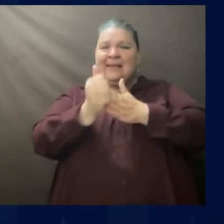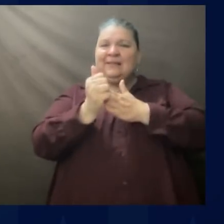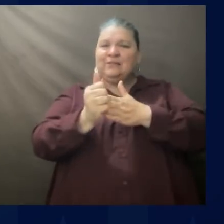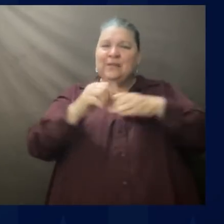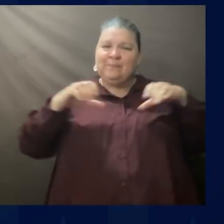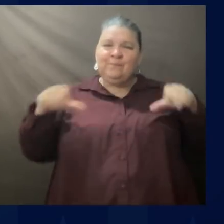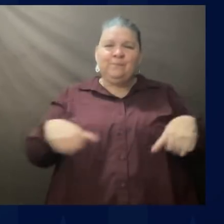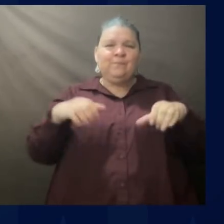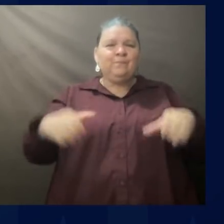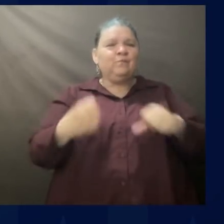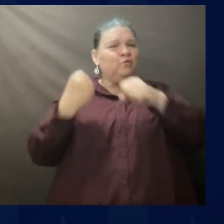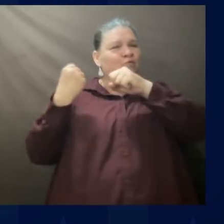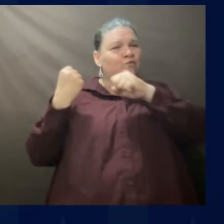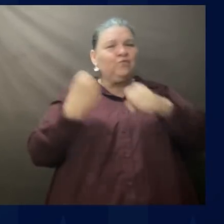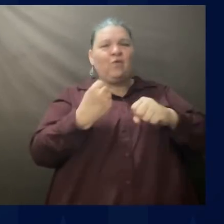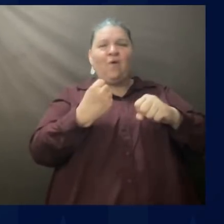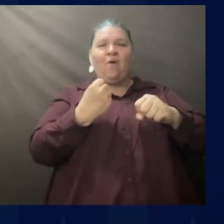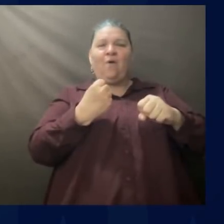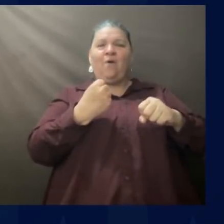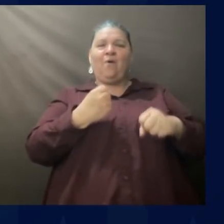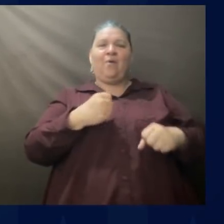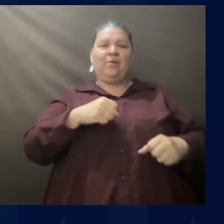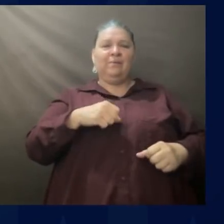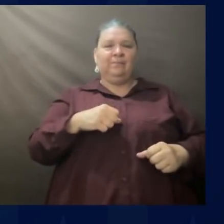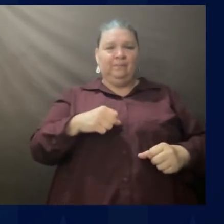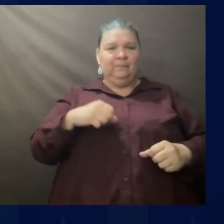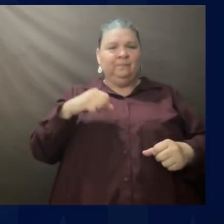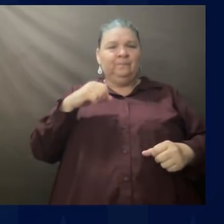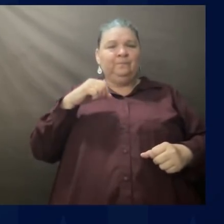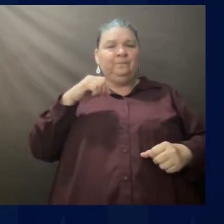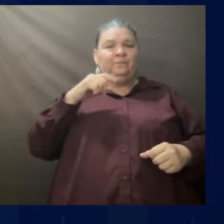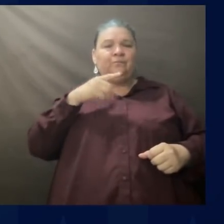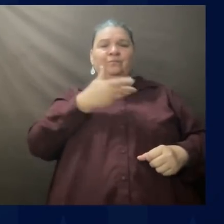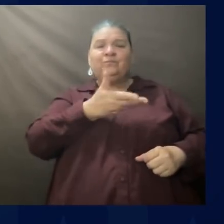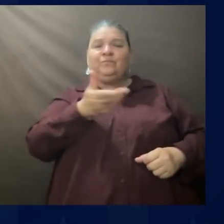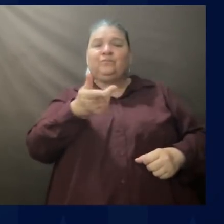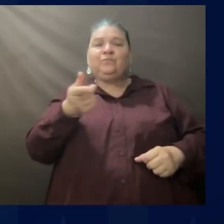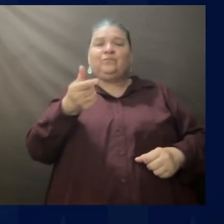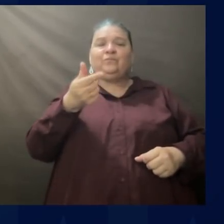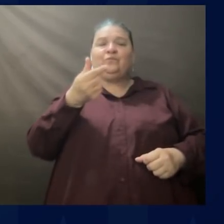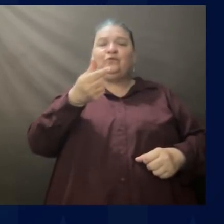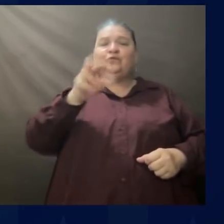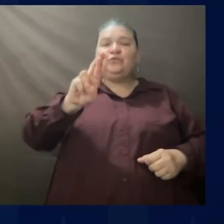It's my pleasure to serve alongside him yet again. Ladies and gentlemen, it's my honor to introduce